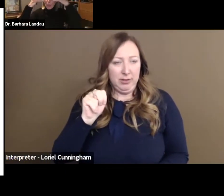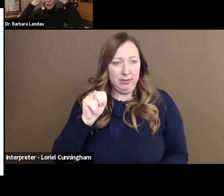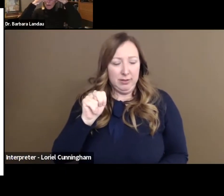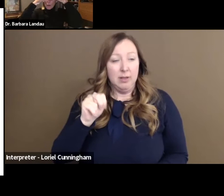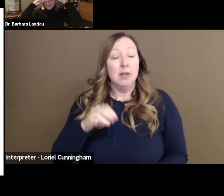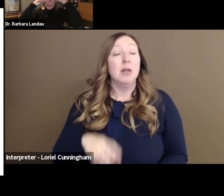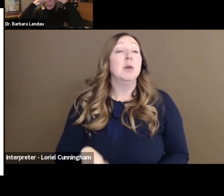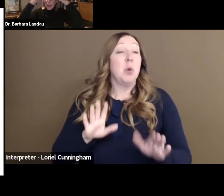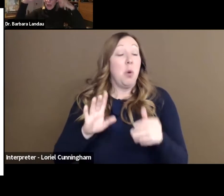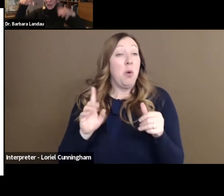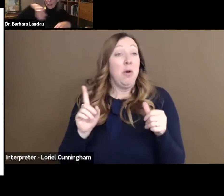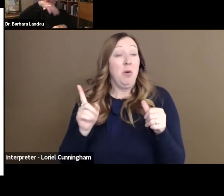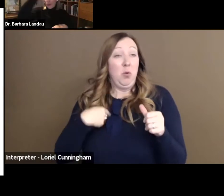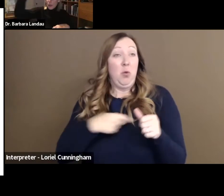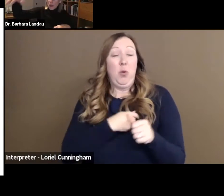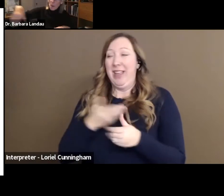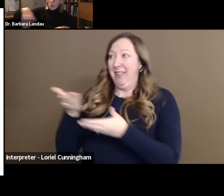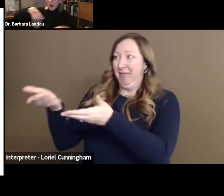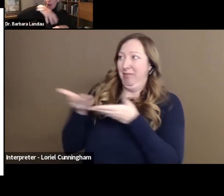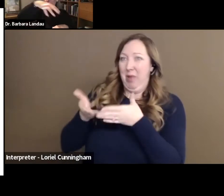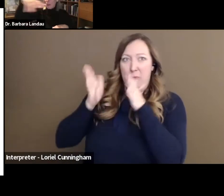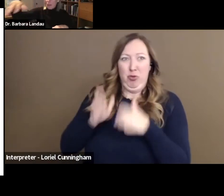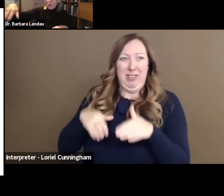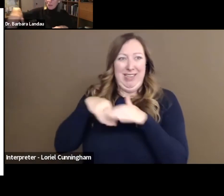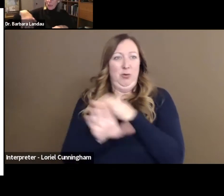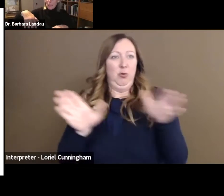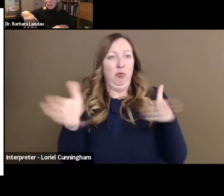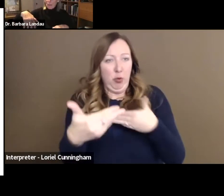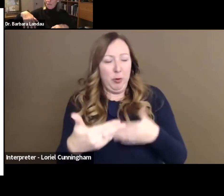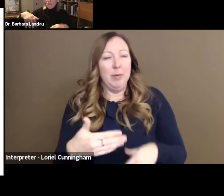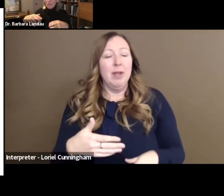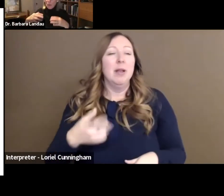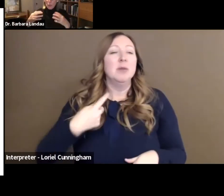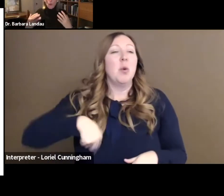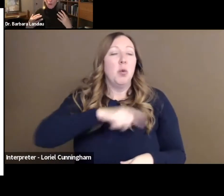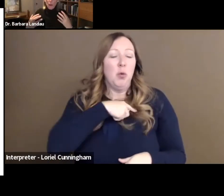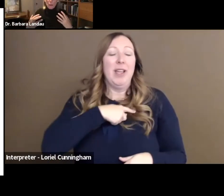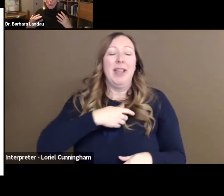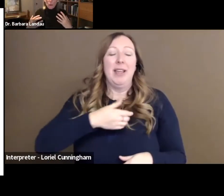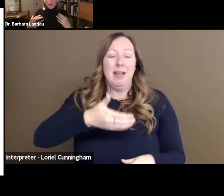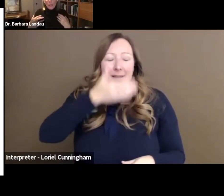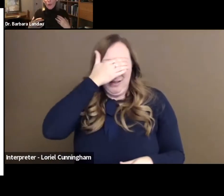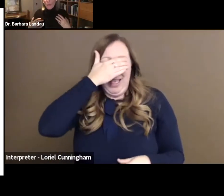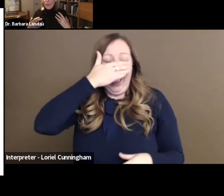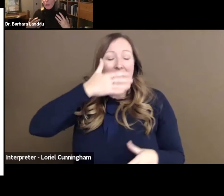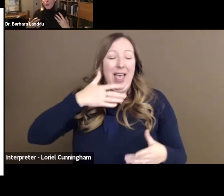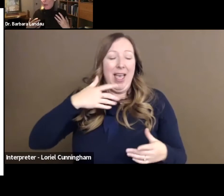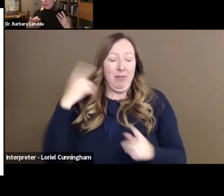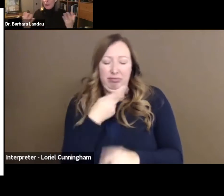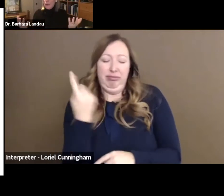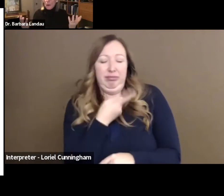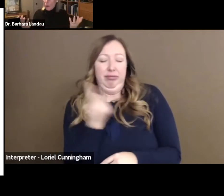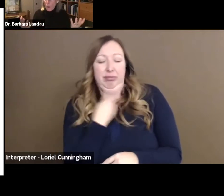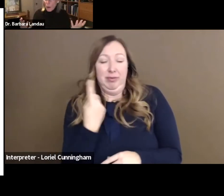cover somebody's eyes and turn them around in space you will find if you do that you're very